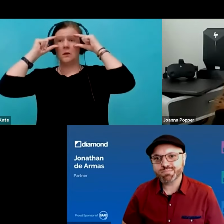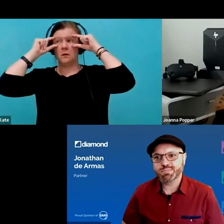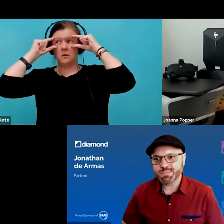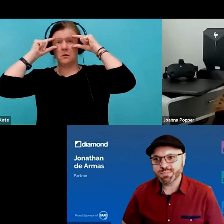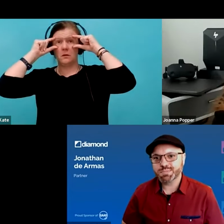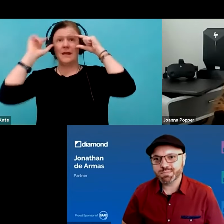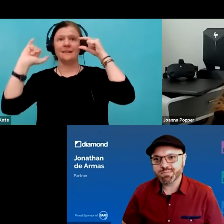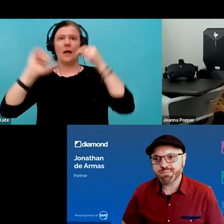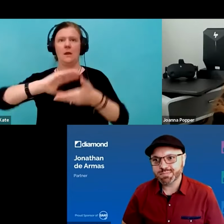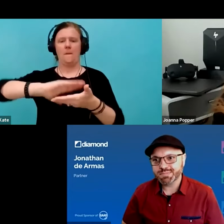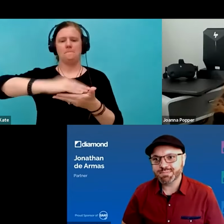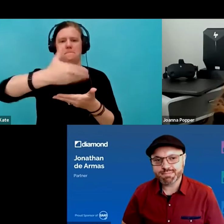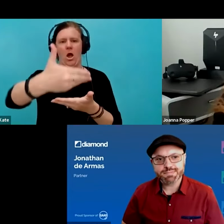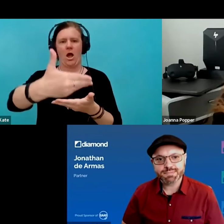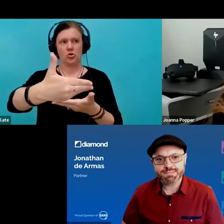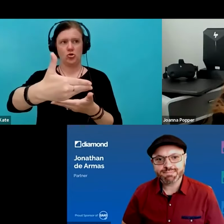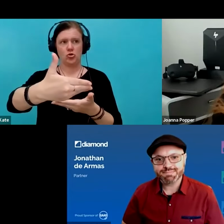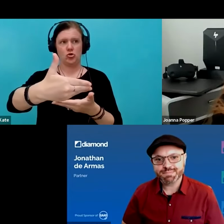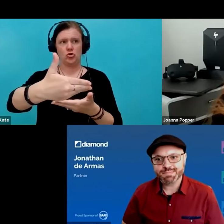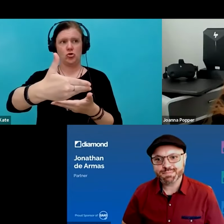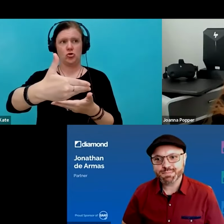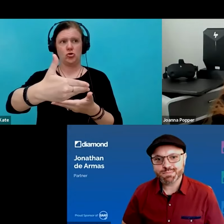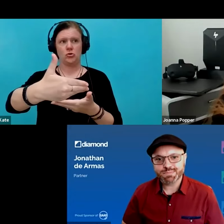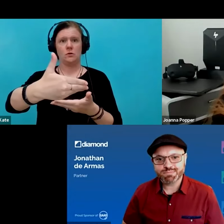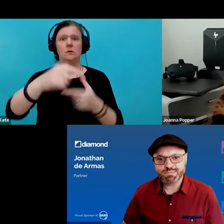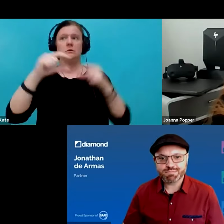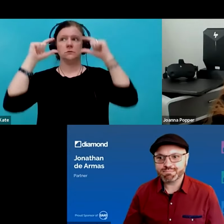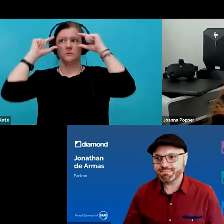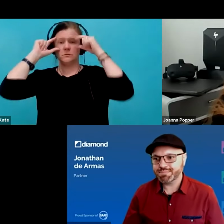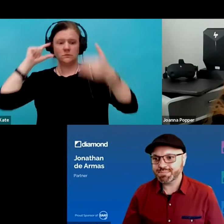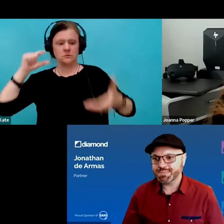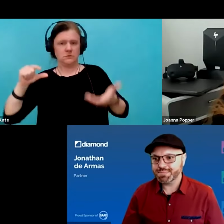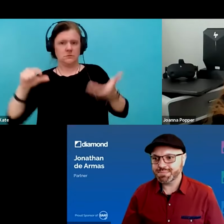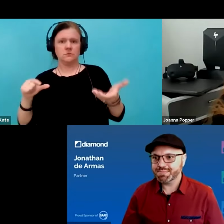And so when people say, which one will I pick. I go, honestly, it's I think it's going to be like the smartwatch